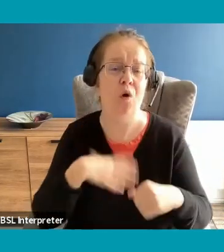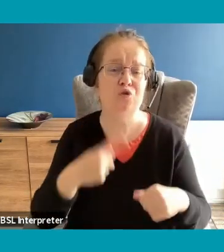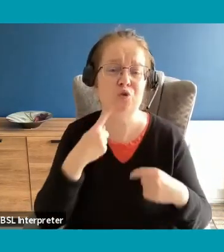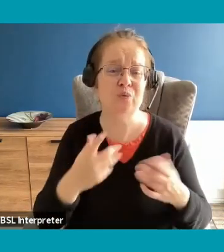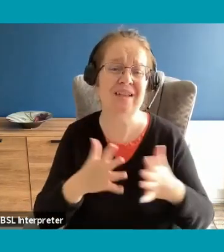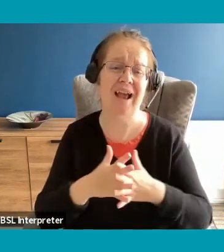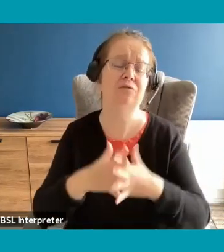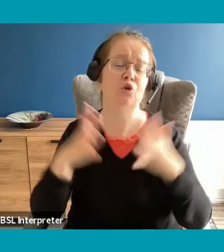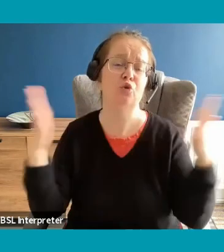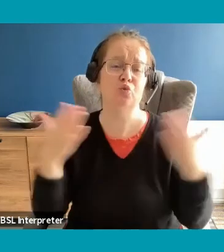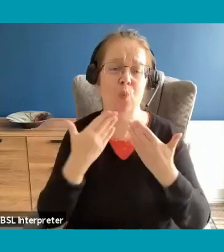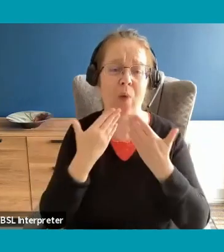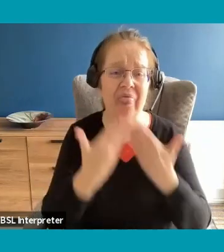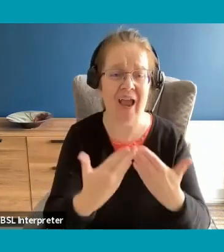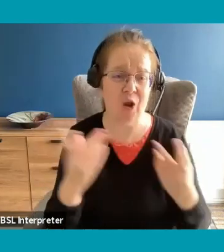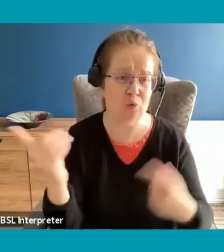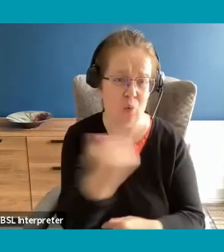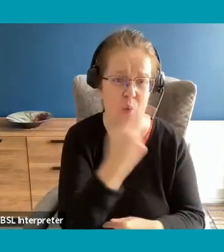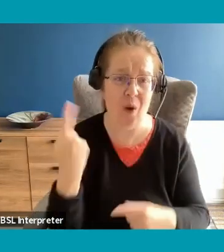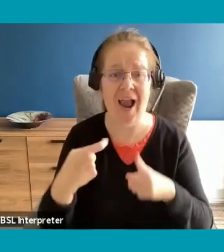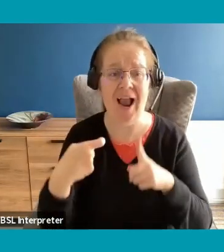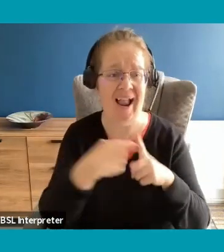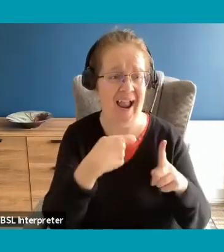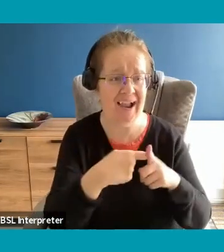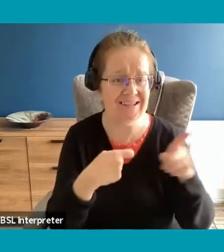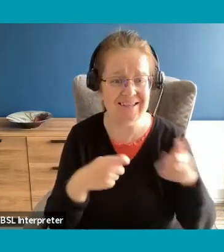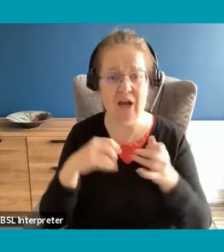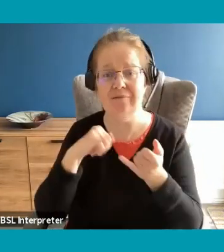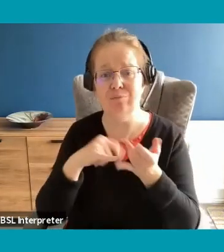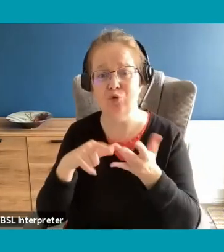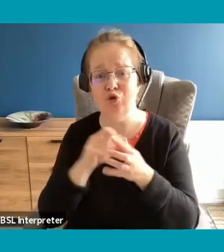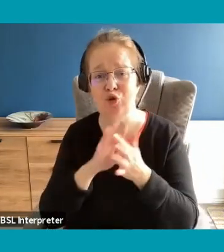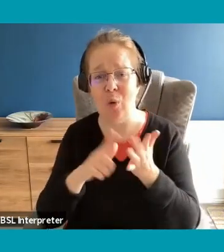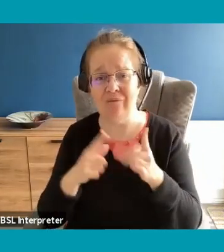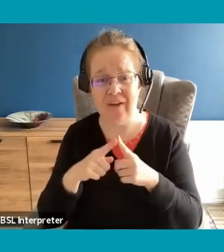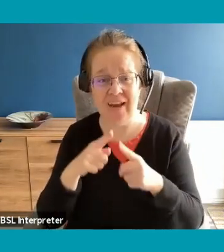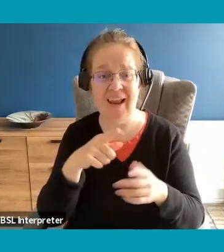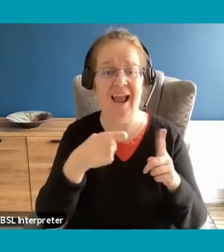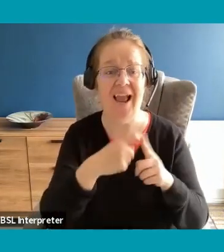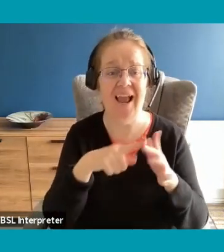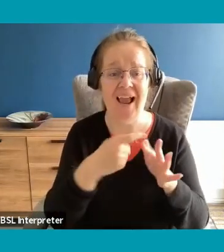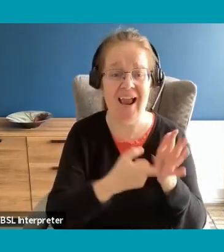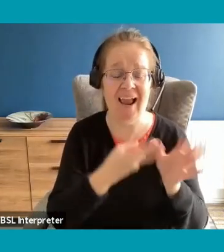you you all to Katie to Sophie to Kieran and to Steve for joining us